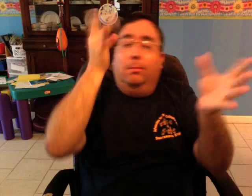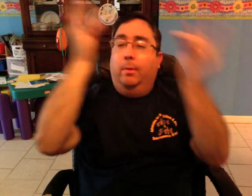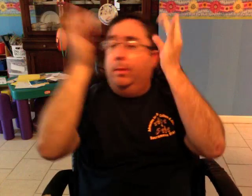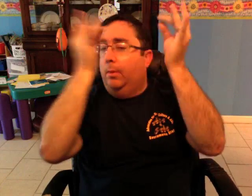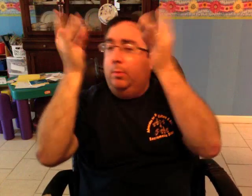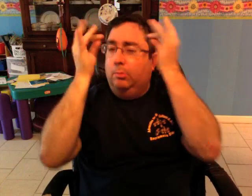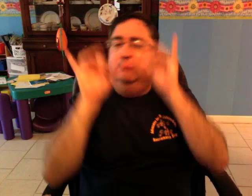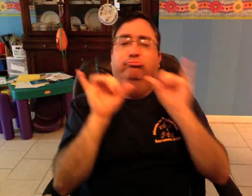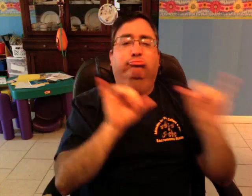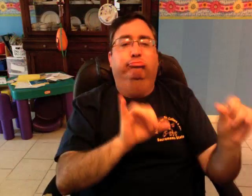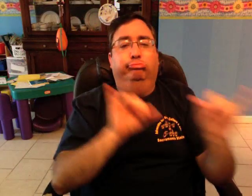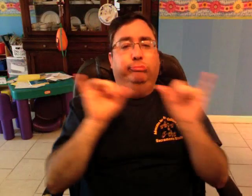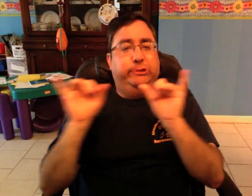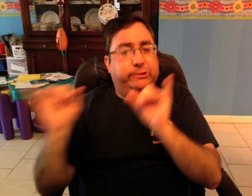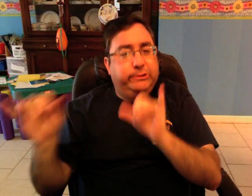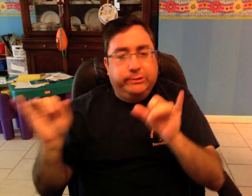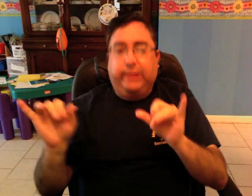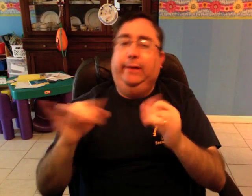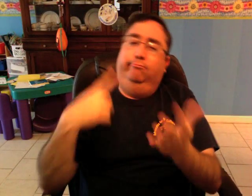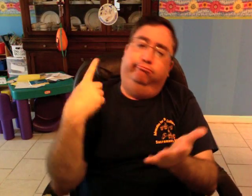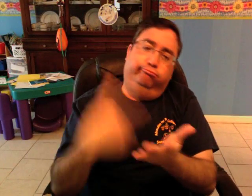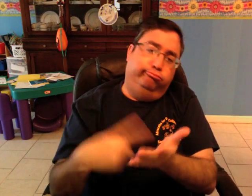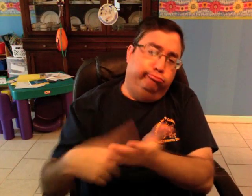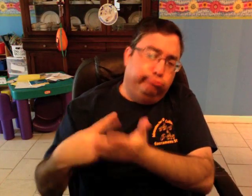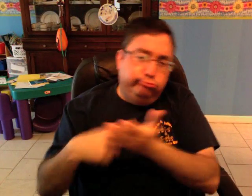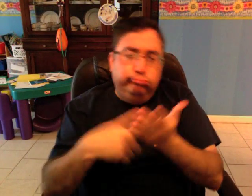and they acquire language and information in the same manner --